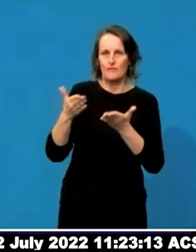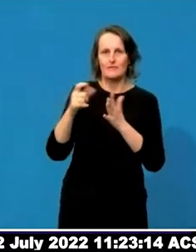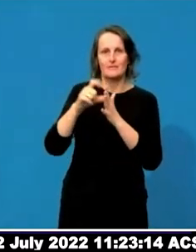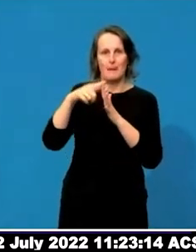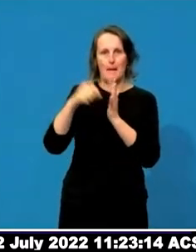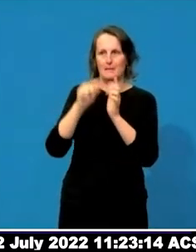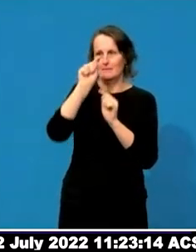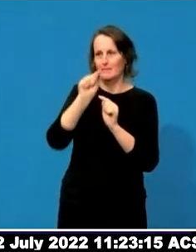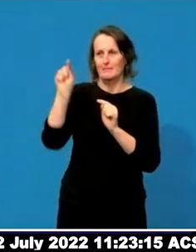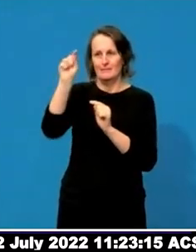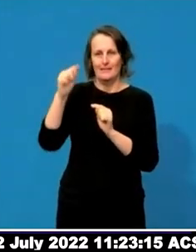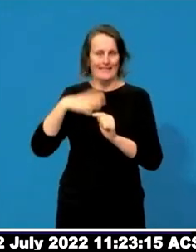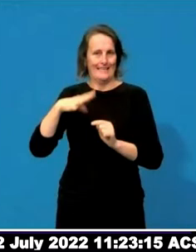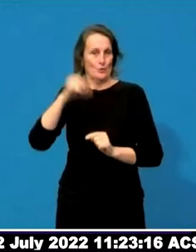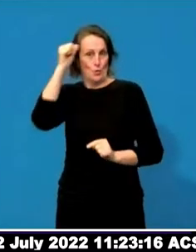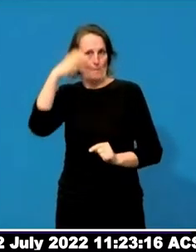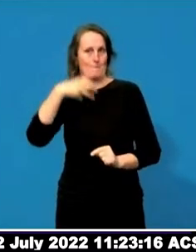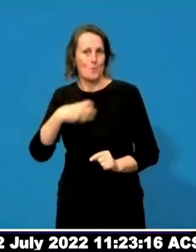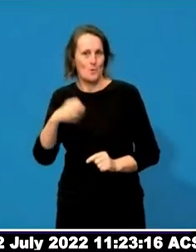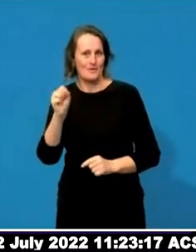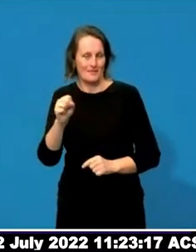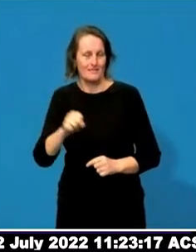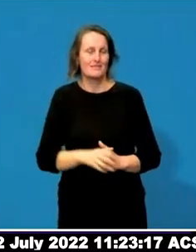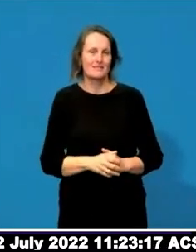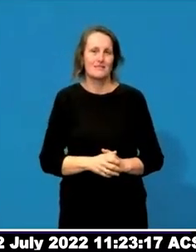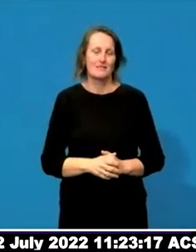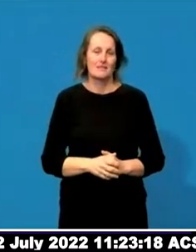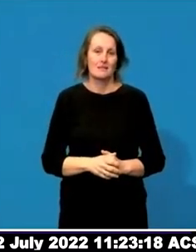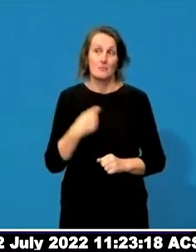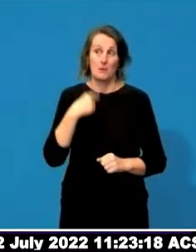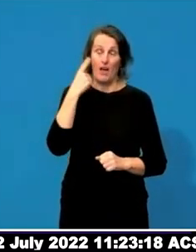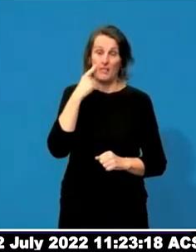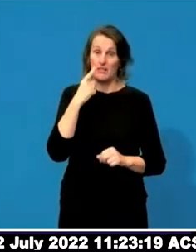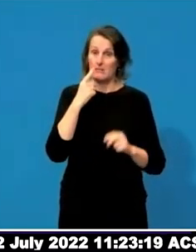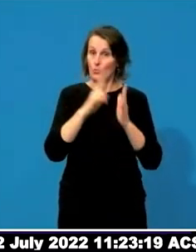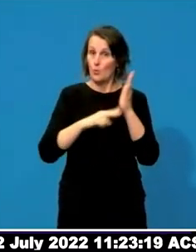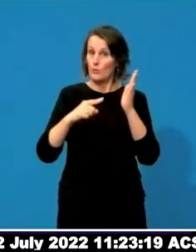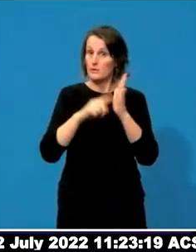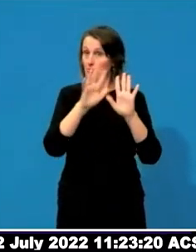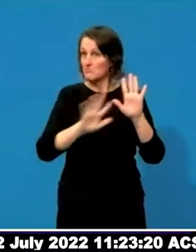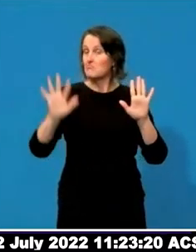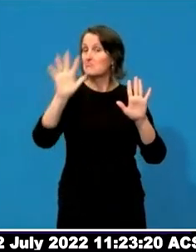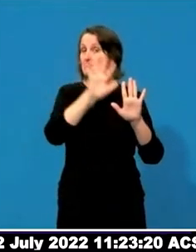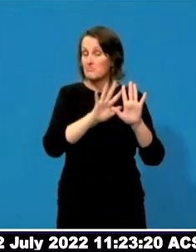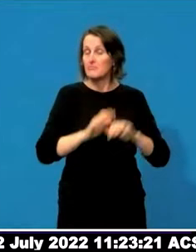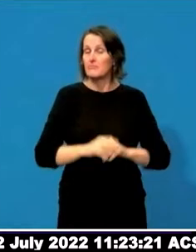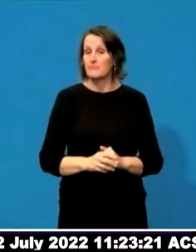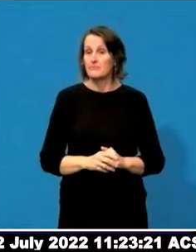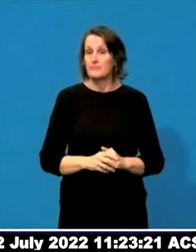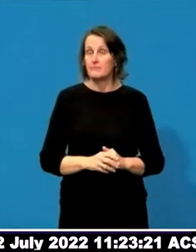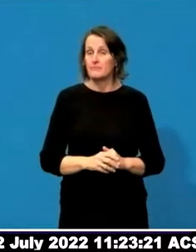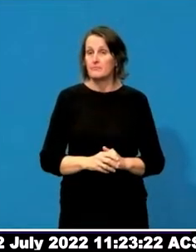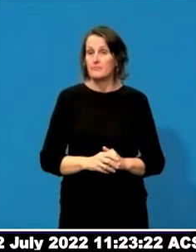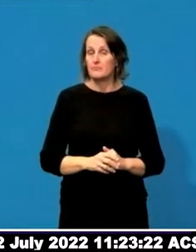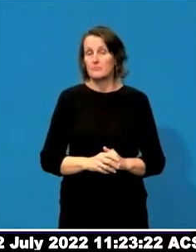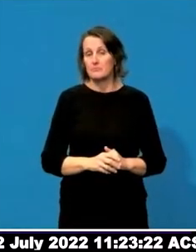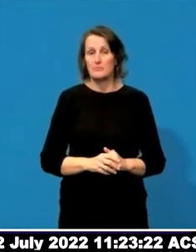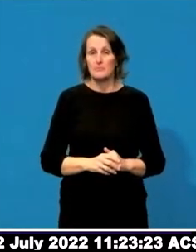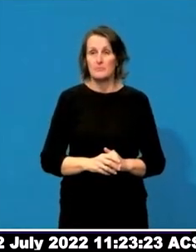But I think that, within the Territory, that generally there is acknowledgment